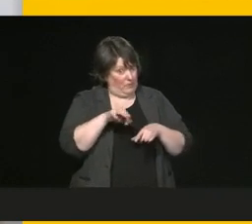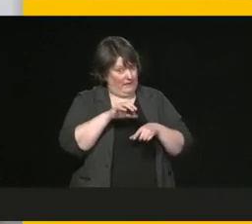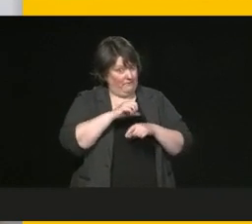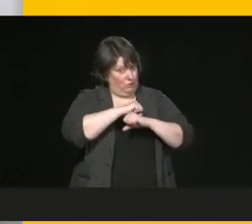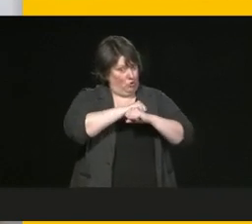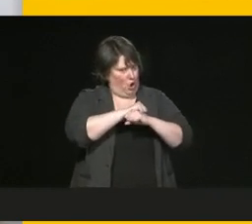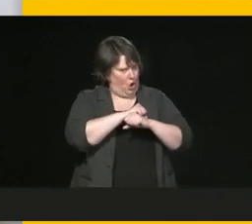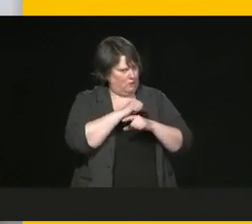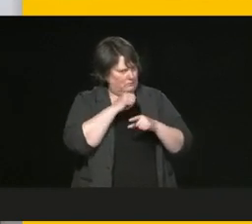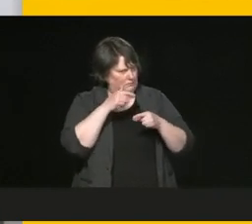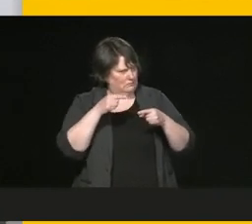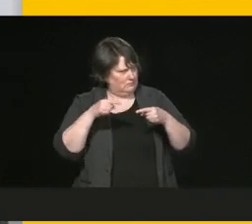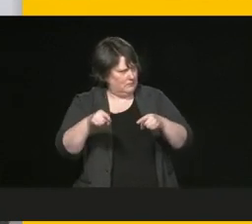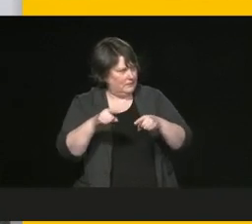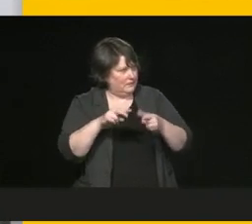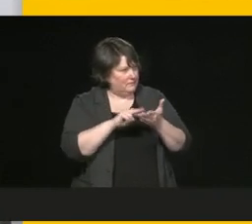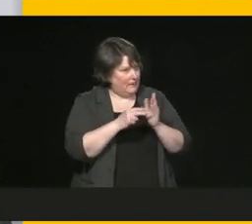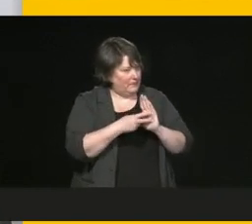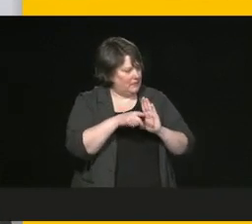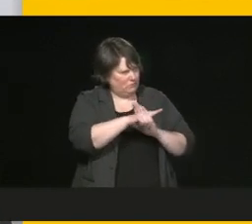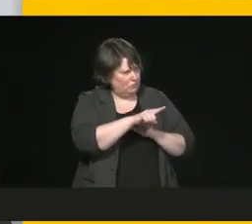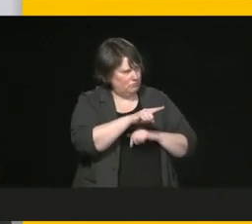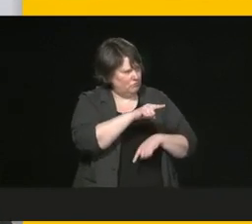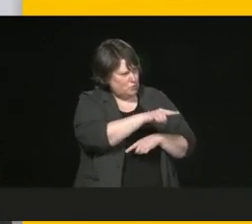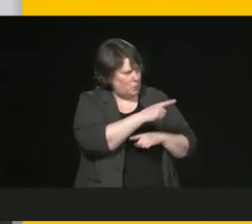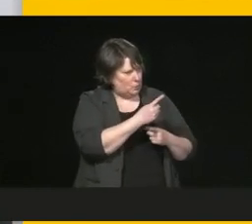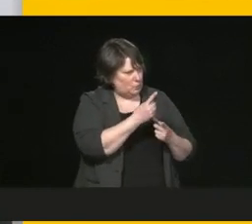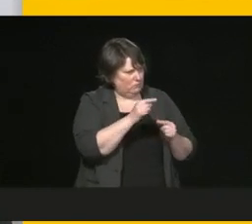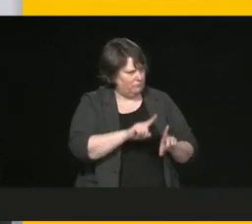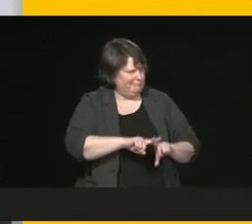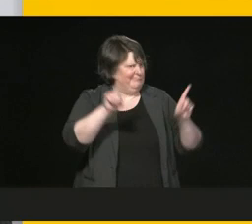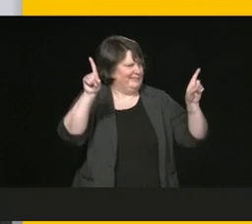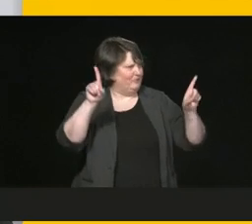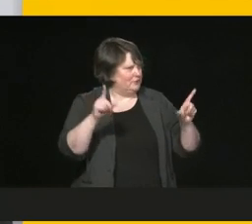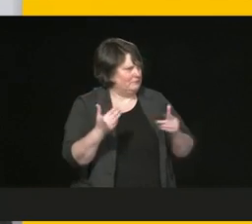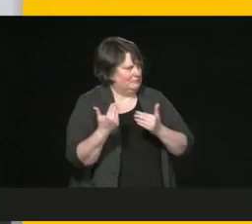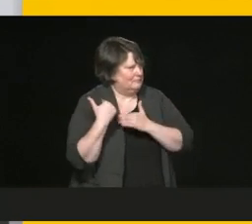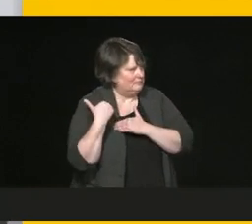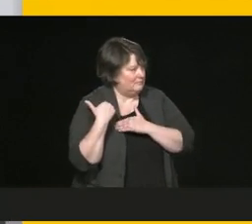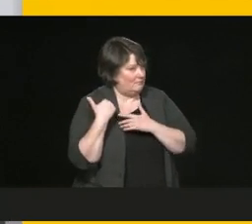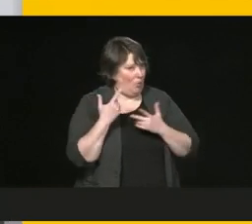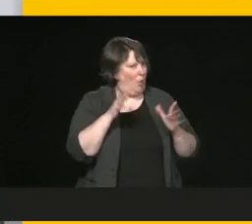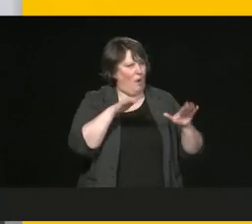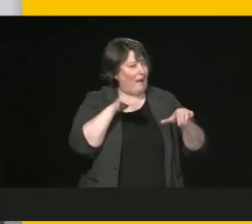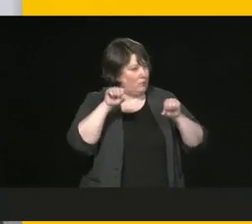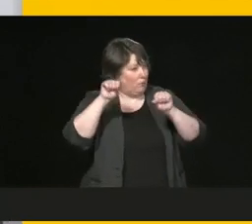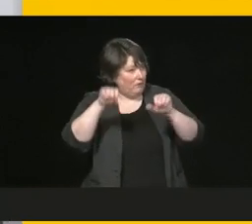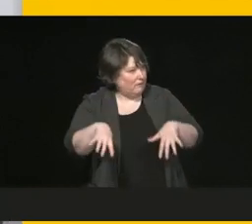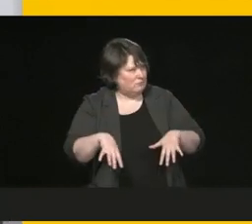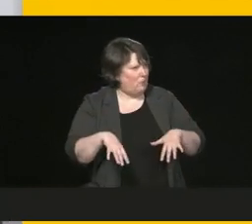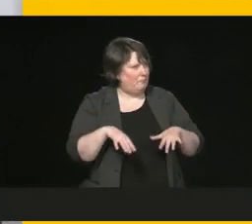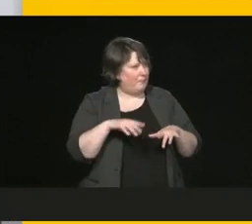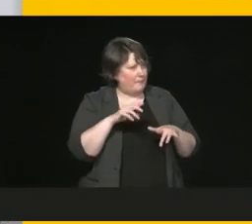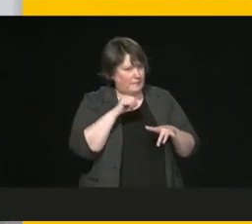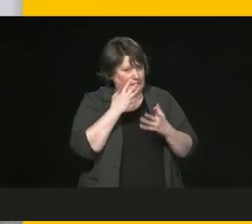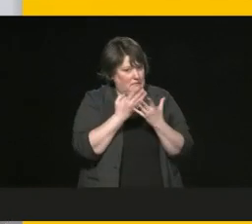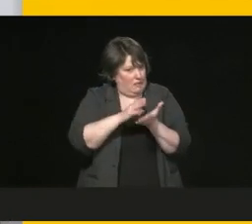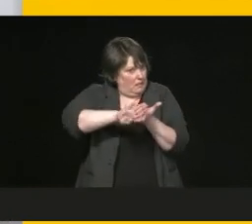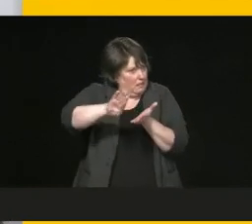AREN'T HAPPENING. SO IF THE WORK YOU'RE DOING ISN'T HAPPENING, DO YOU NEED TO CHANGE TACKS.